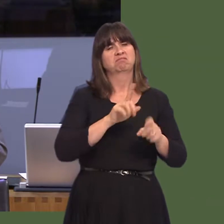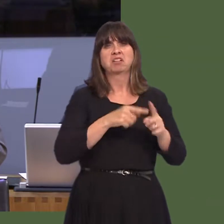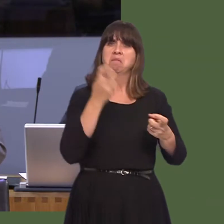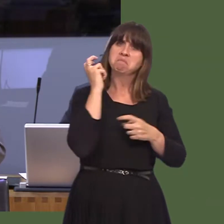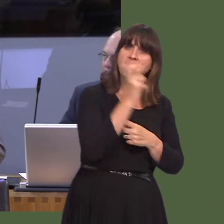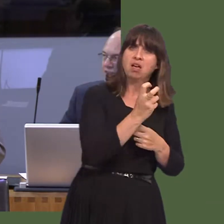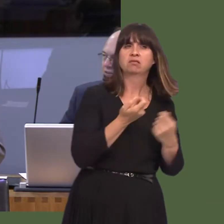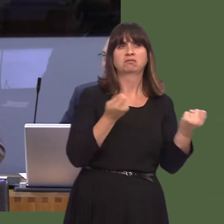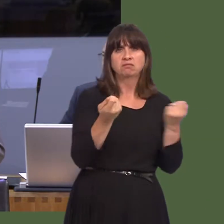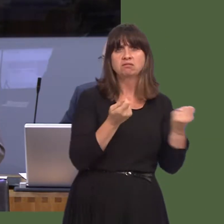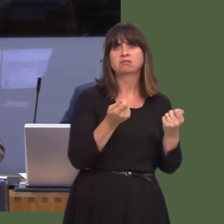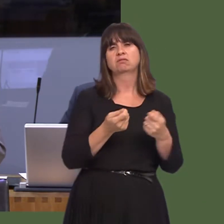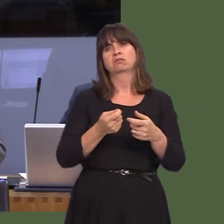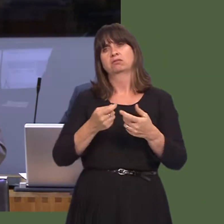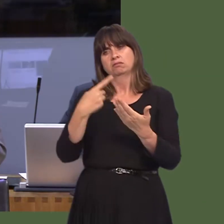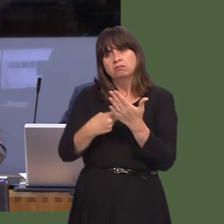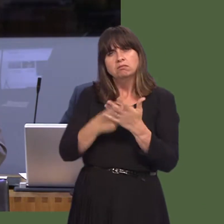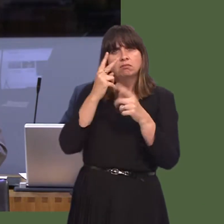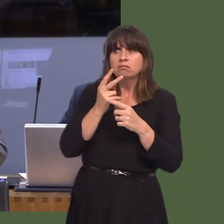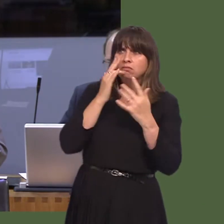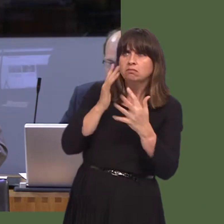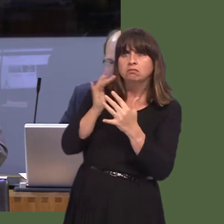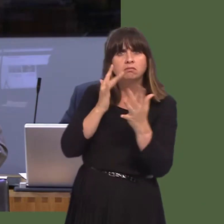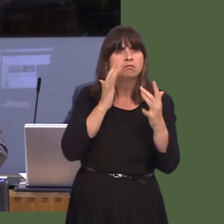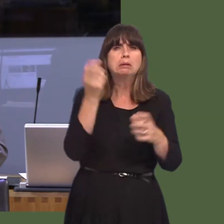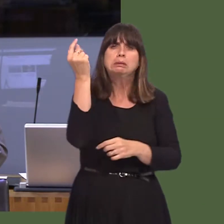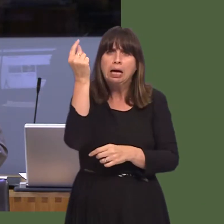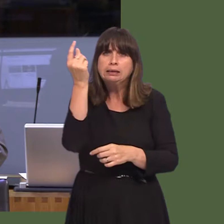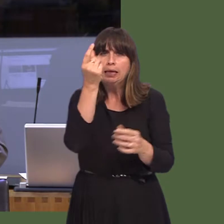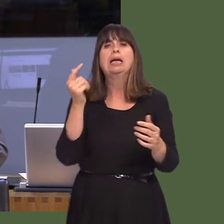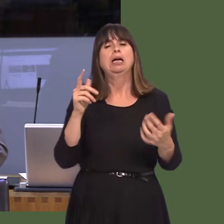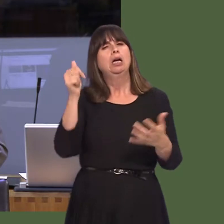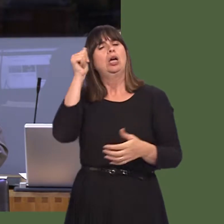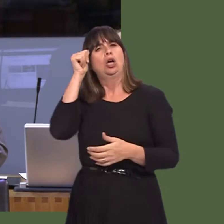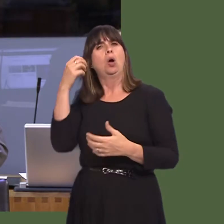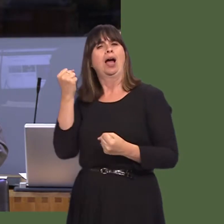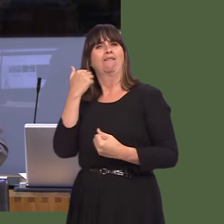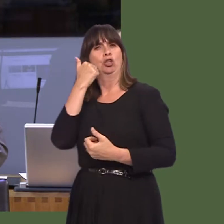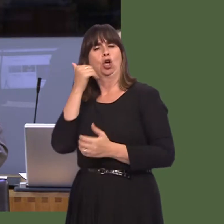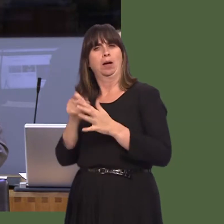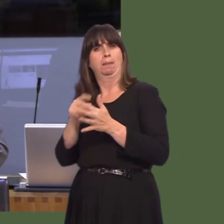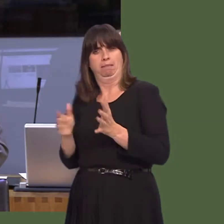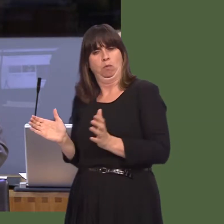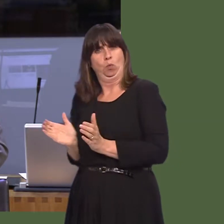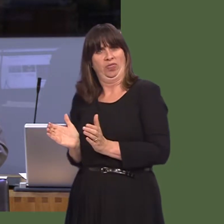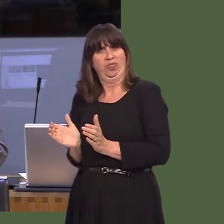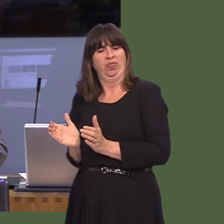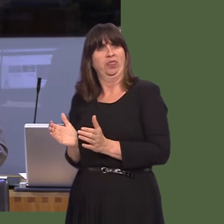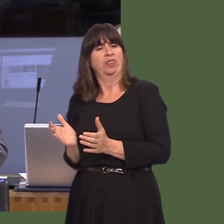and the regulation of taxis. It is important that when people with companion dogs, in particular, seek to use those services,